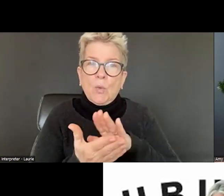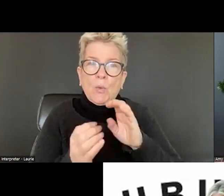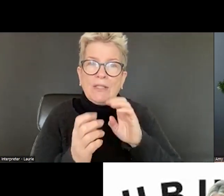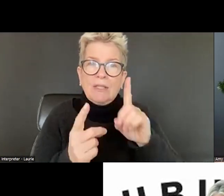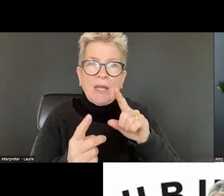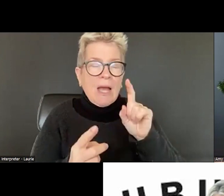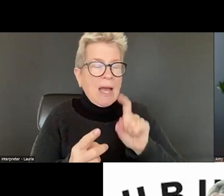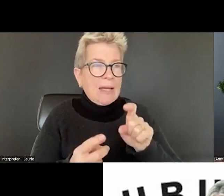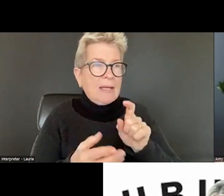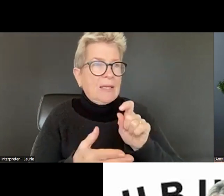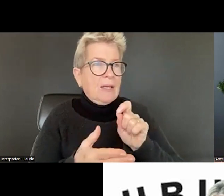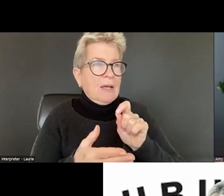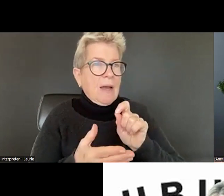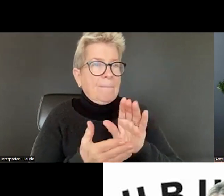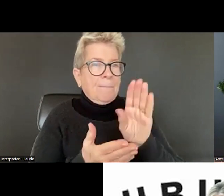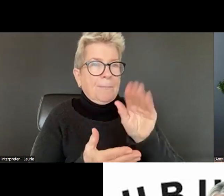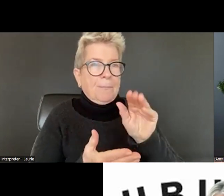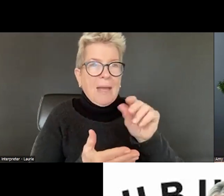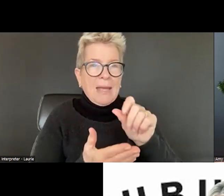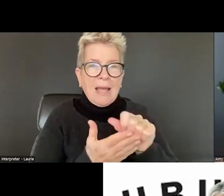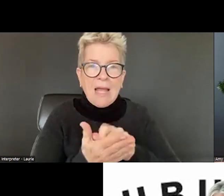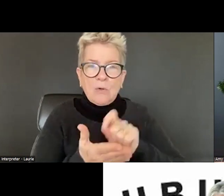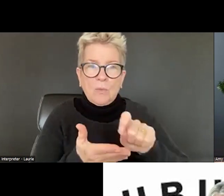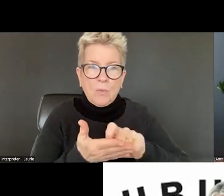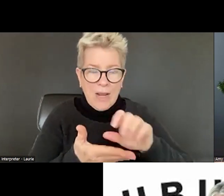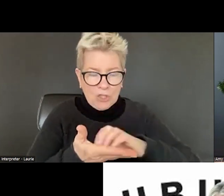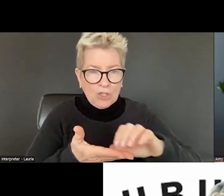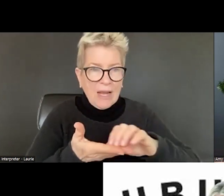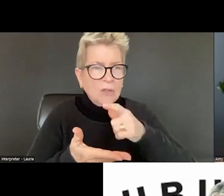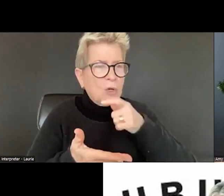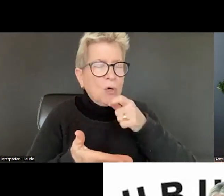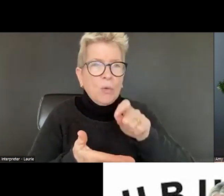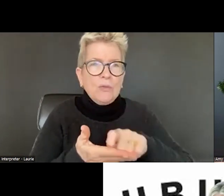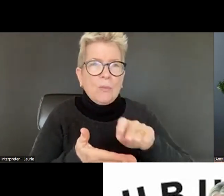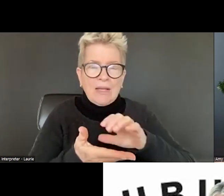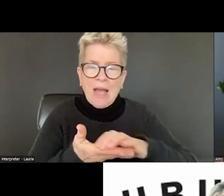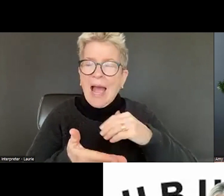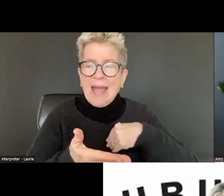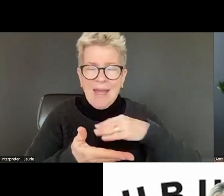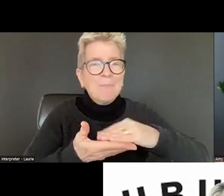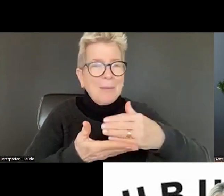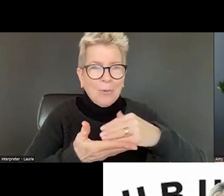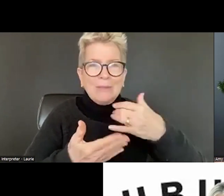checks these days that a lost thing I still have a ton of checkbooks um but yeah so that's what my